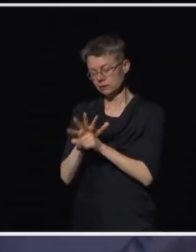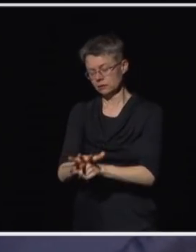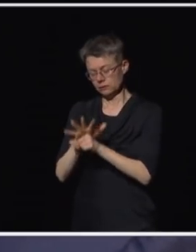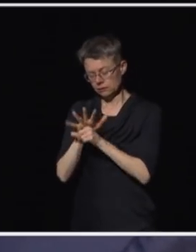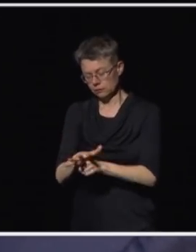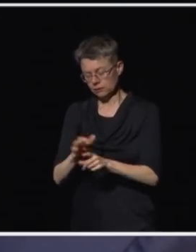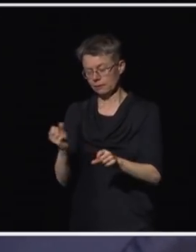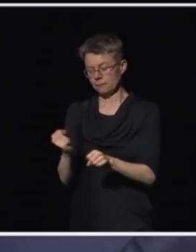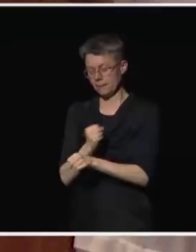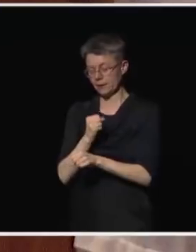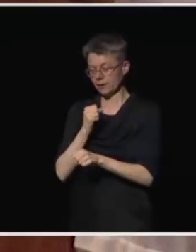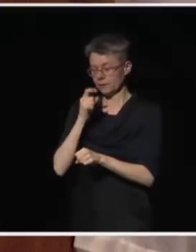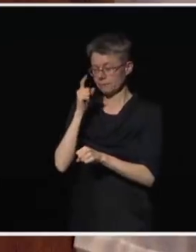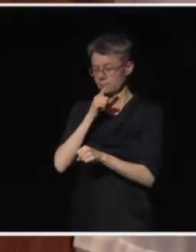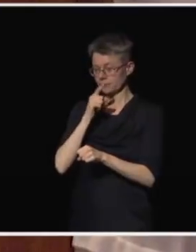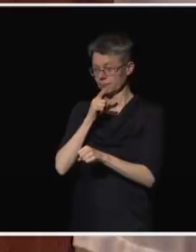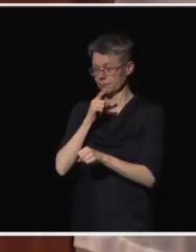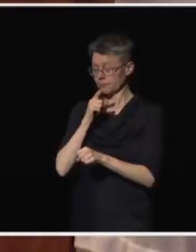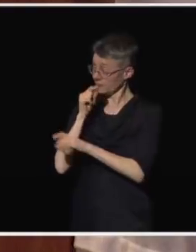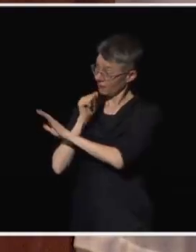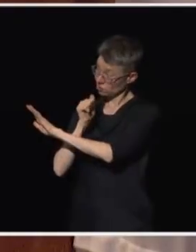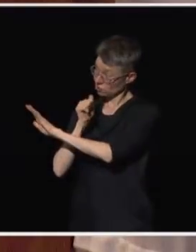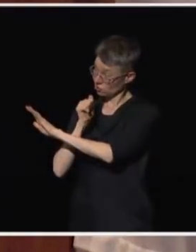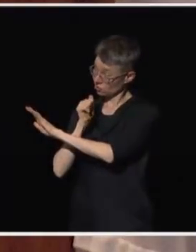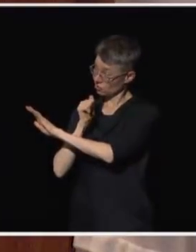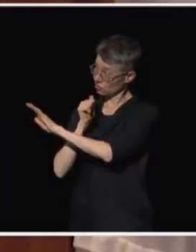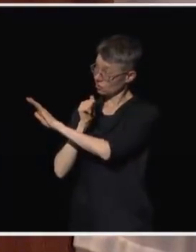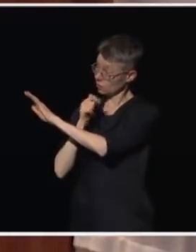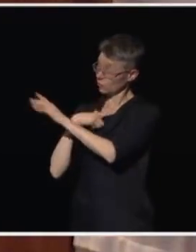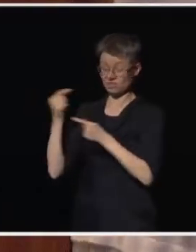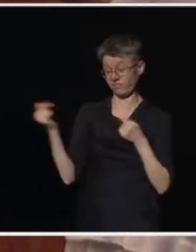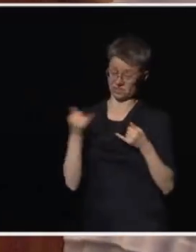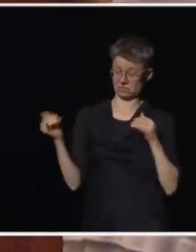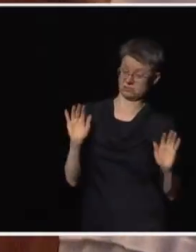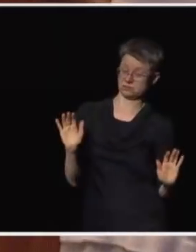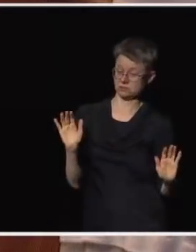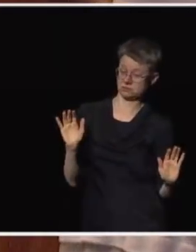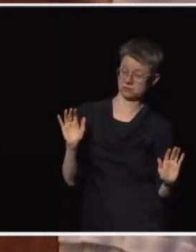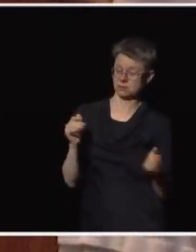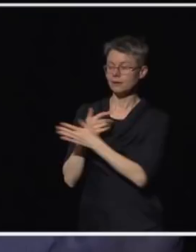Do you think it's fair to define Kanye like that? Wait, can I finish, though? Sorry. We need to . Can I finish? Let me just finish.